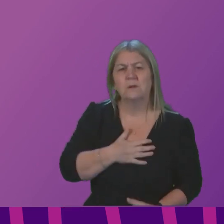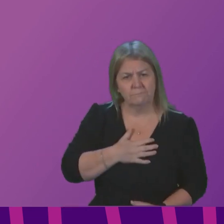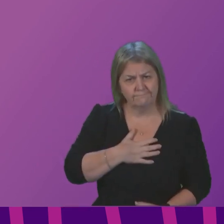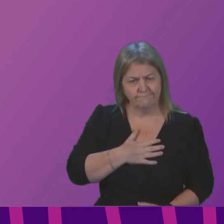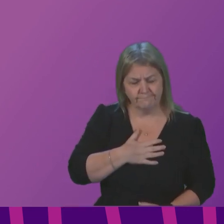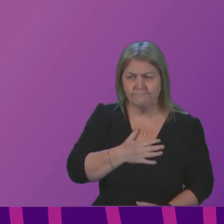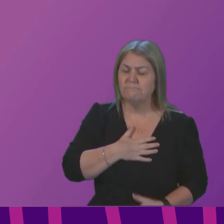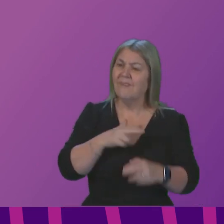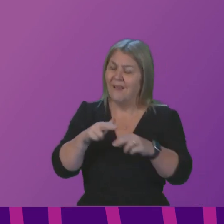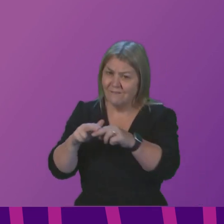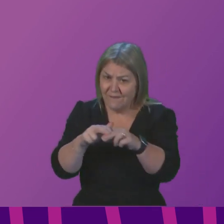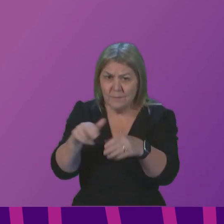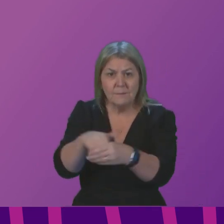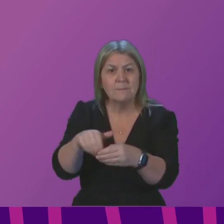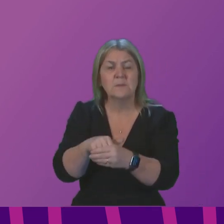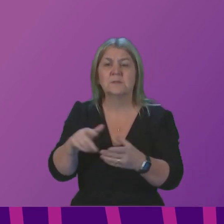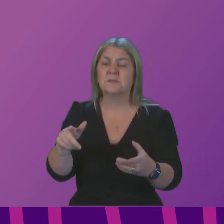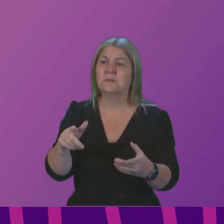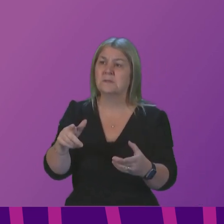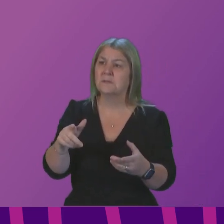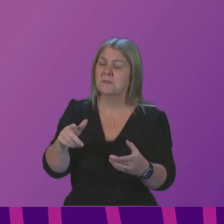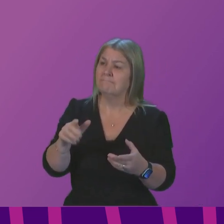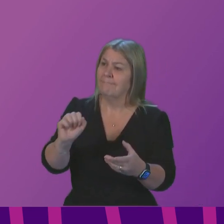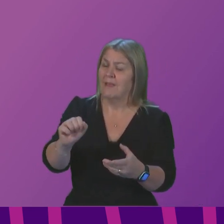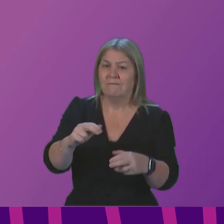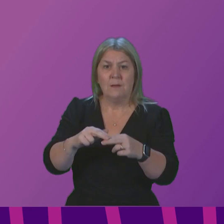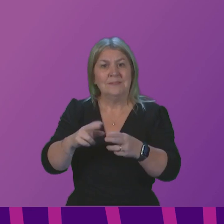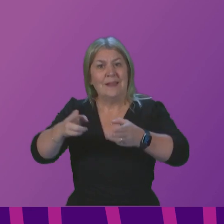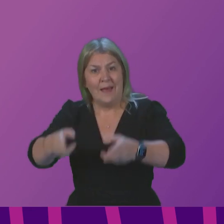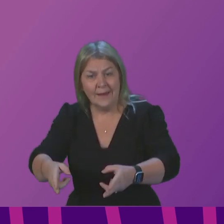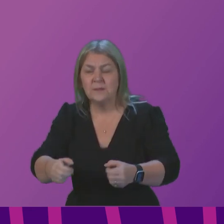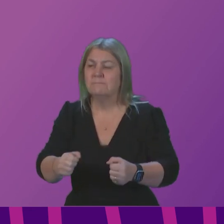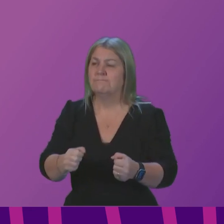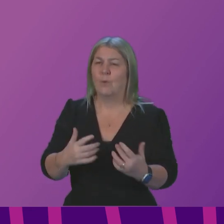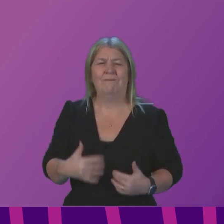relatives of people who have died or received substandard care in our national health service